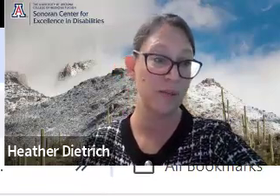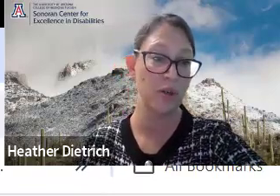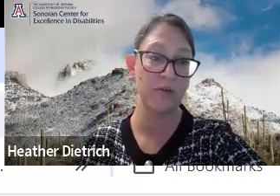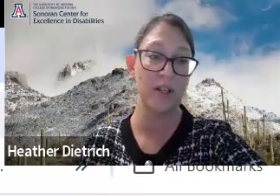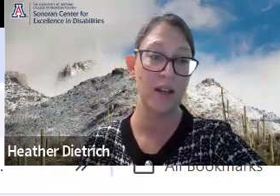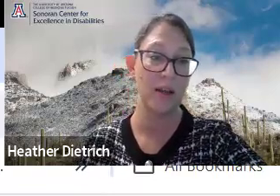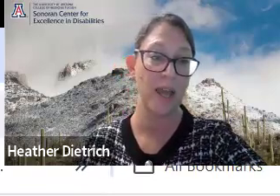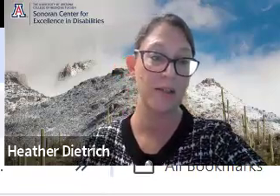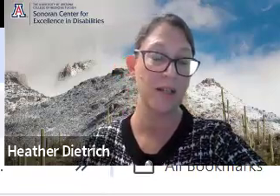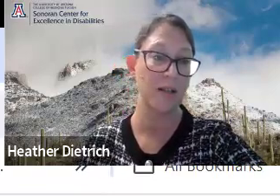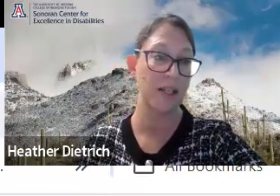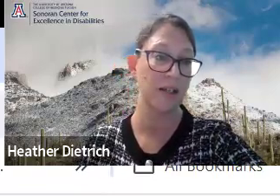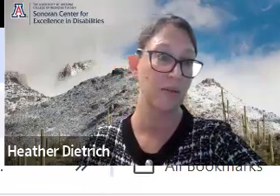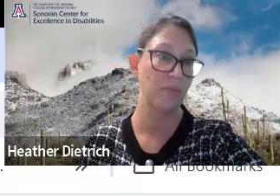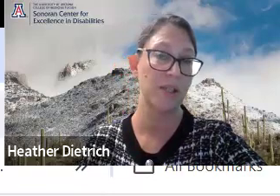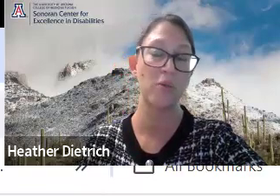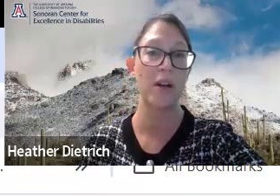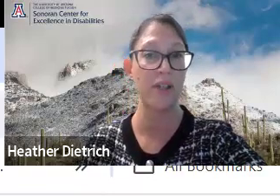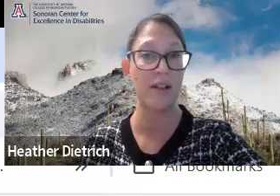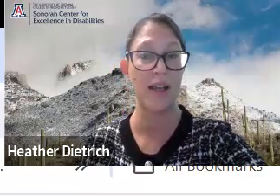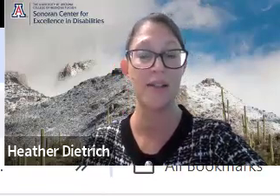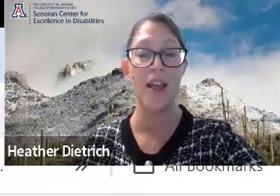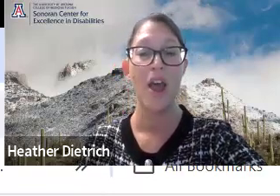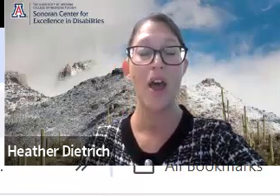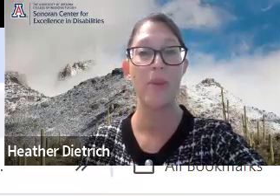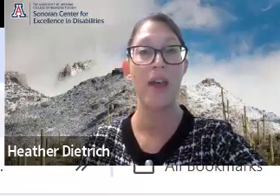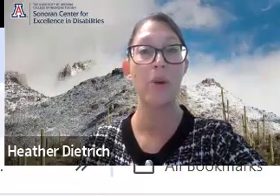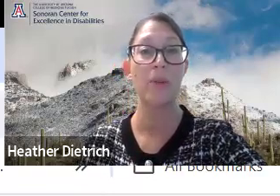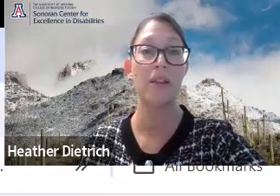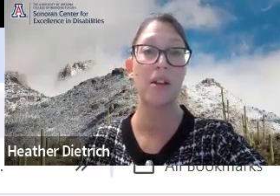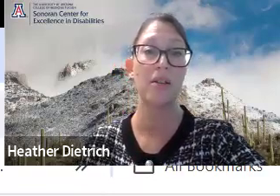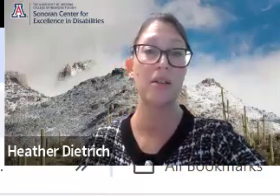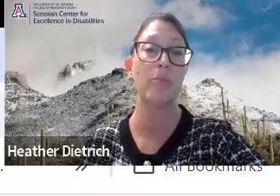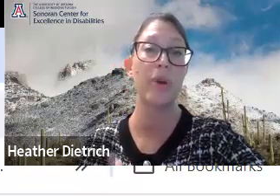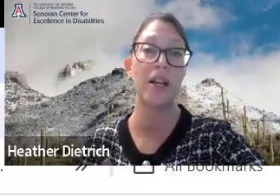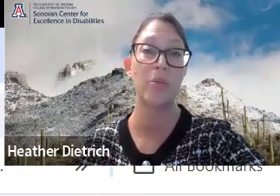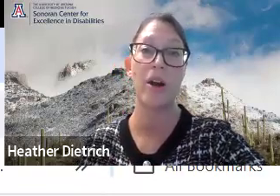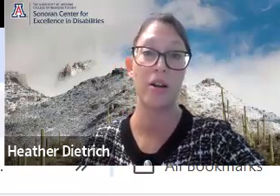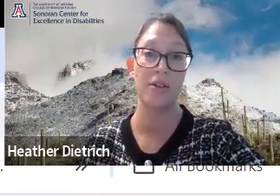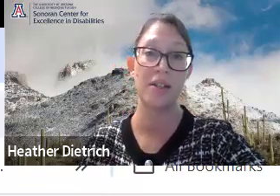SEEMED TO HAVE ACCIDENTALLY MISSED ONE OF THE SLIDES. BUT THAT WOULD BE THE BRAIDED PARTNERS.